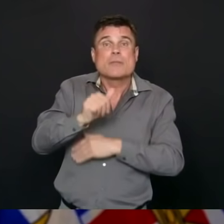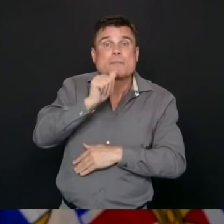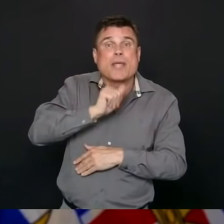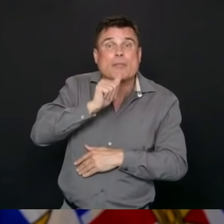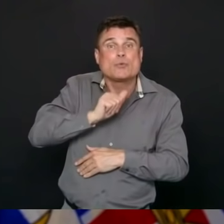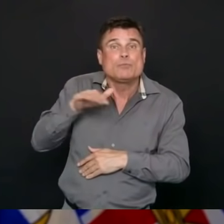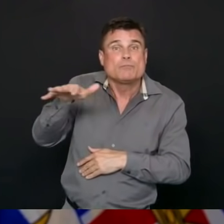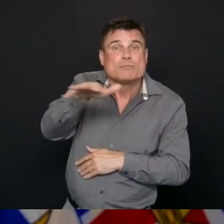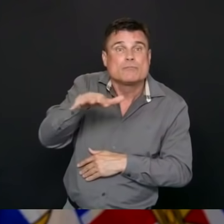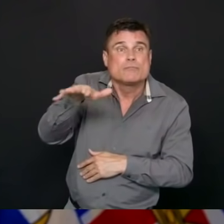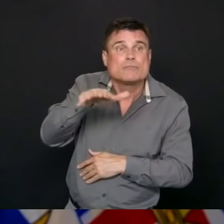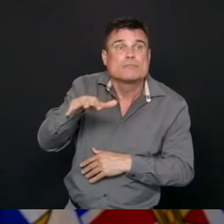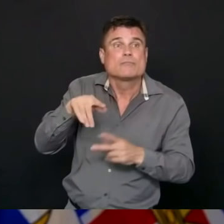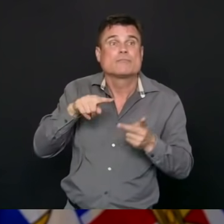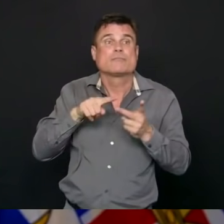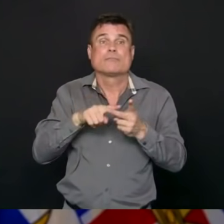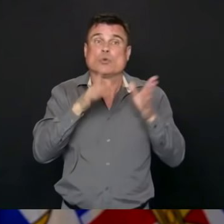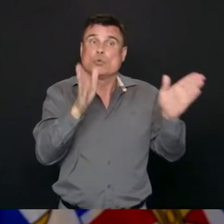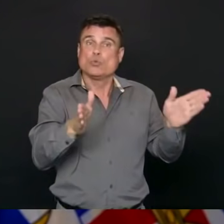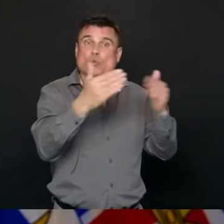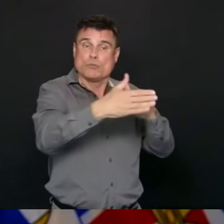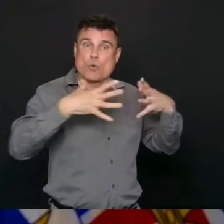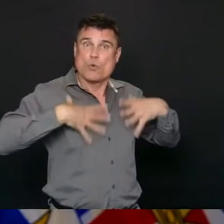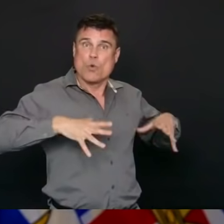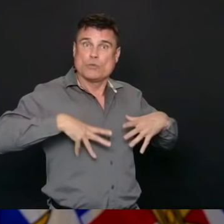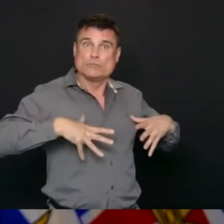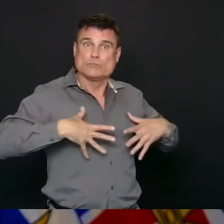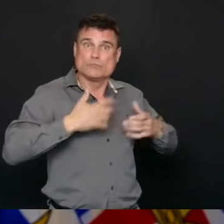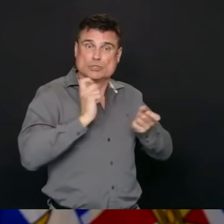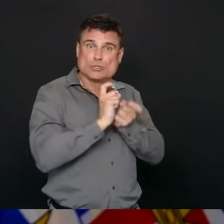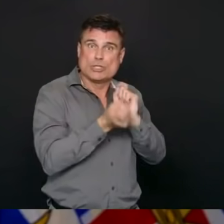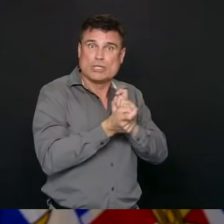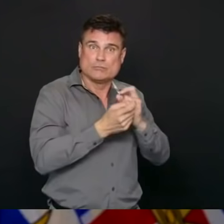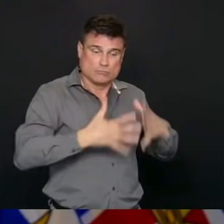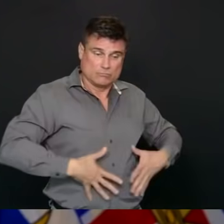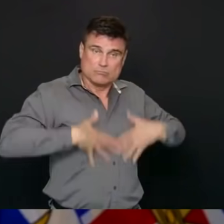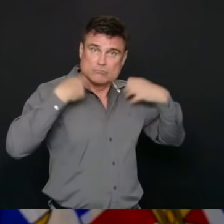There will be measures that need to be in place in community centres and gyms. Even outside,